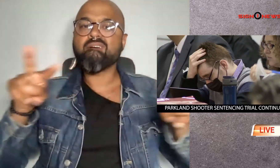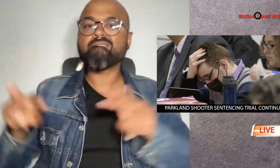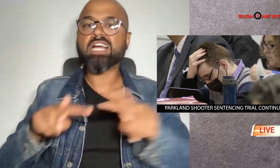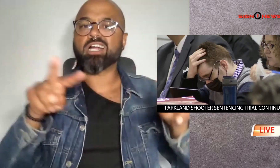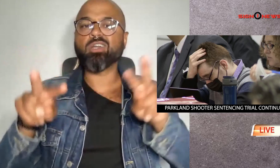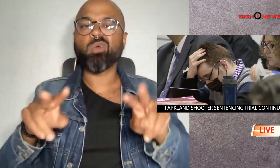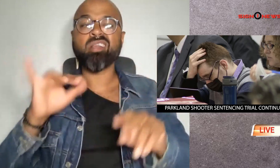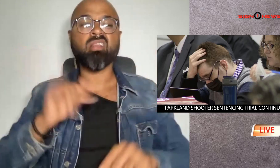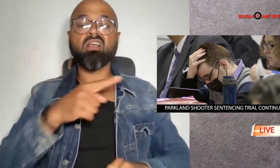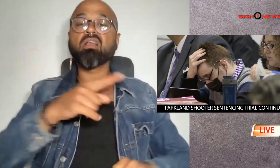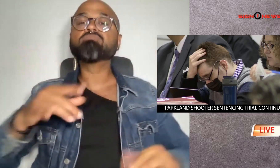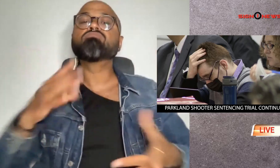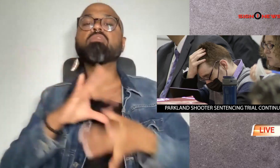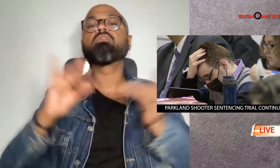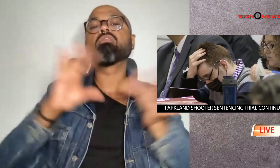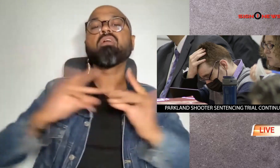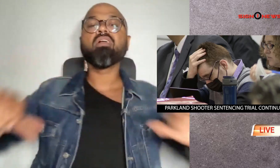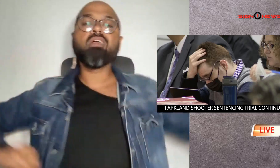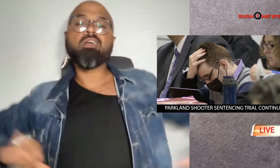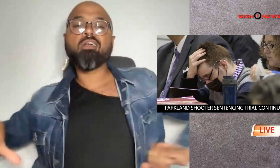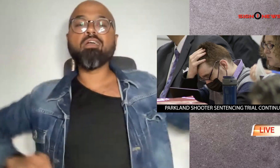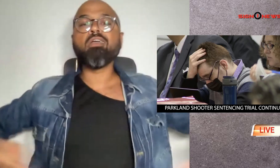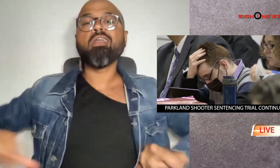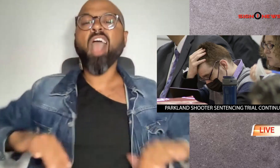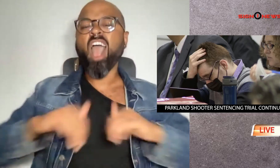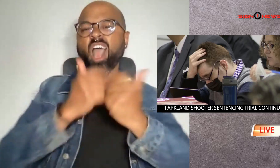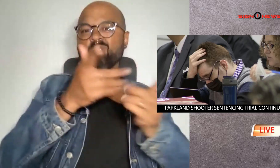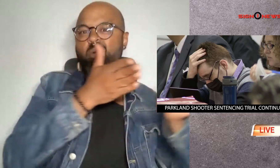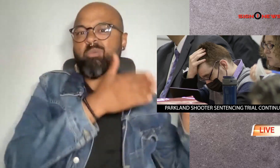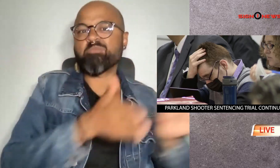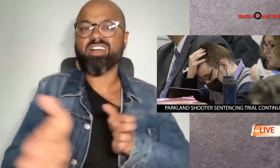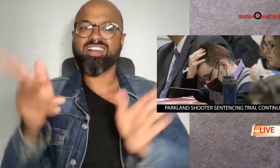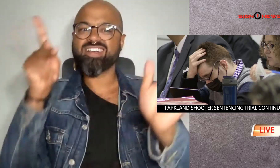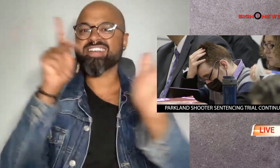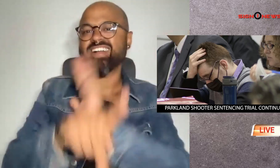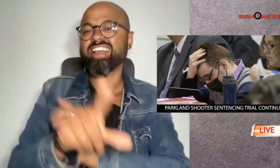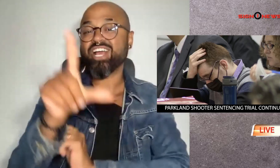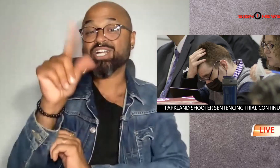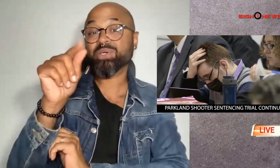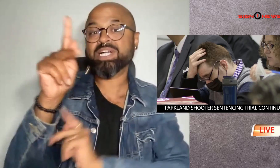to listen as prosecutors played a video he made bragging about how he was going to kill